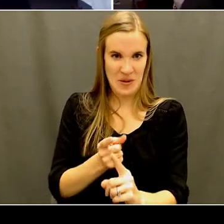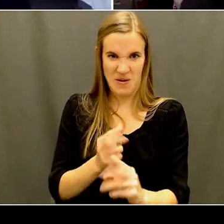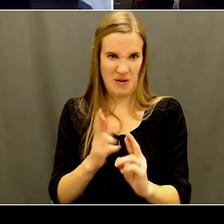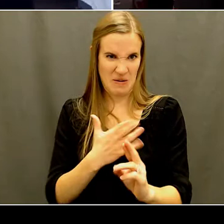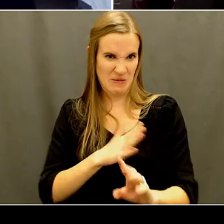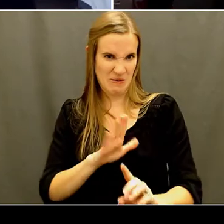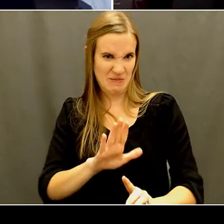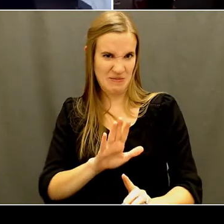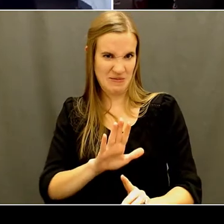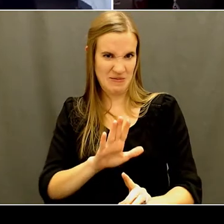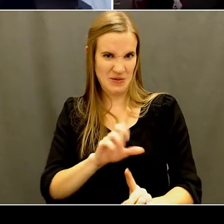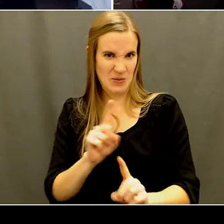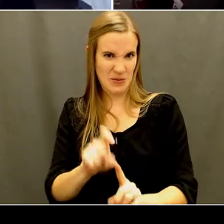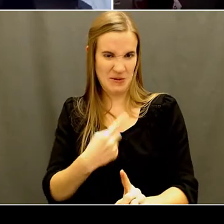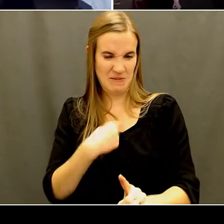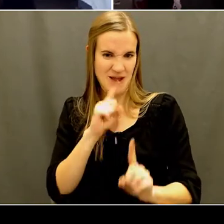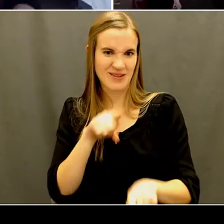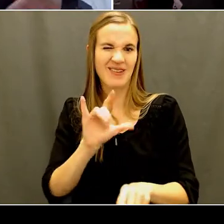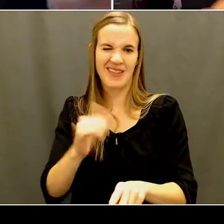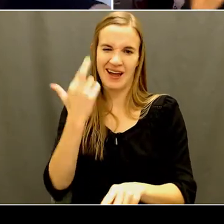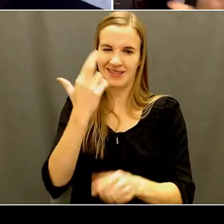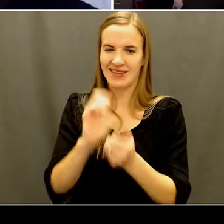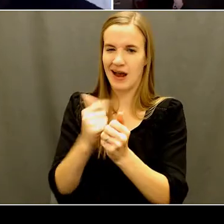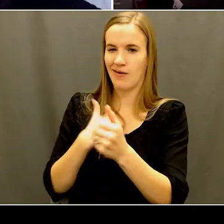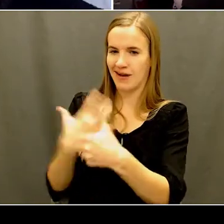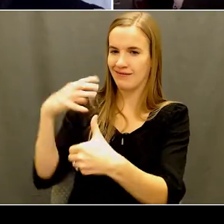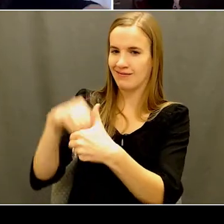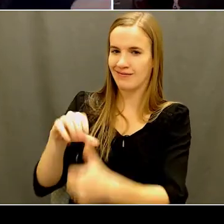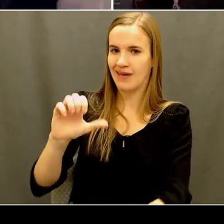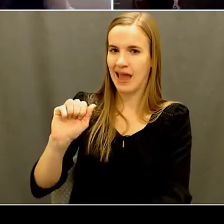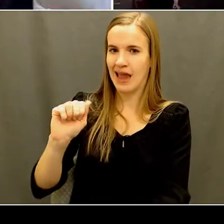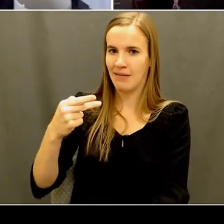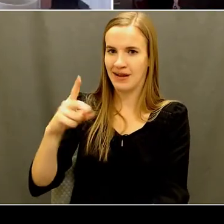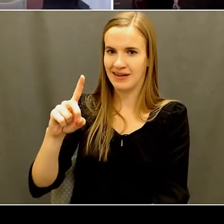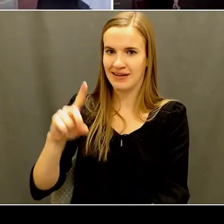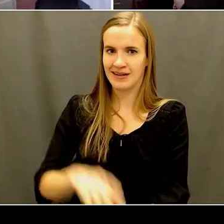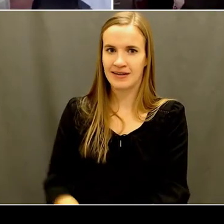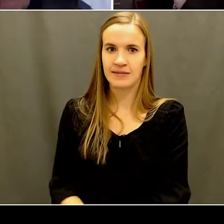Fanisee: Thank you so much. Yeah, that I can definitely attest to AAPD doing that